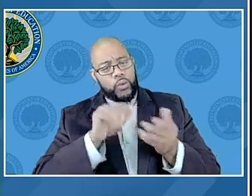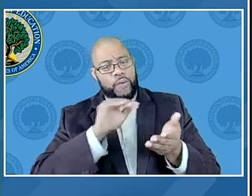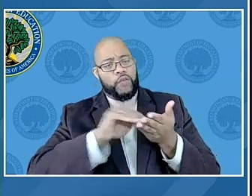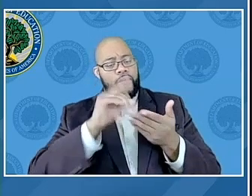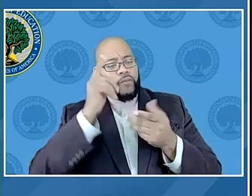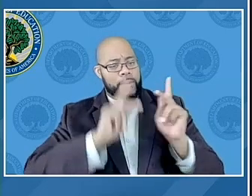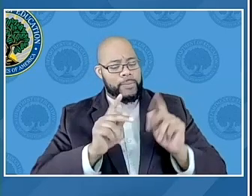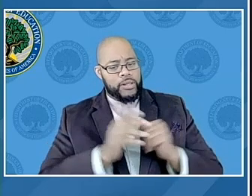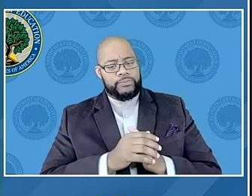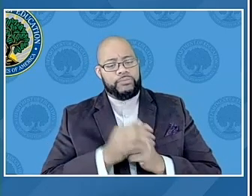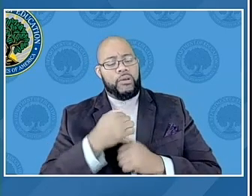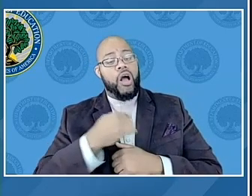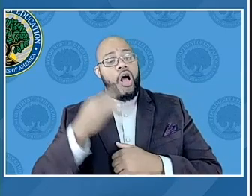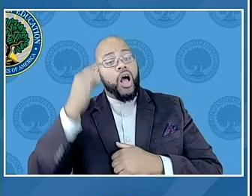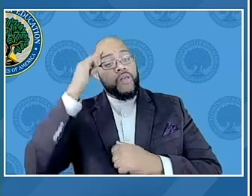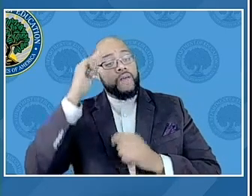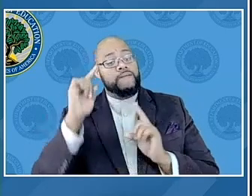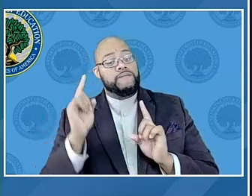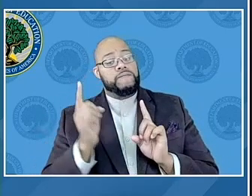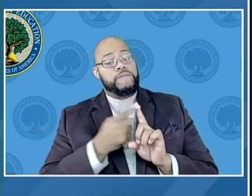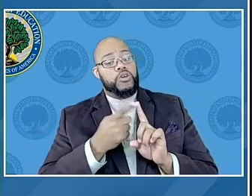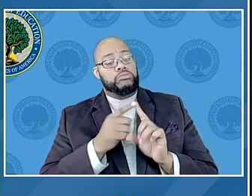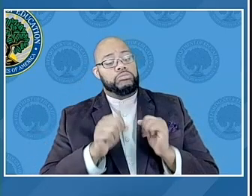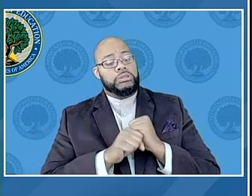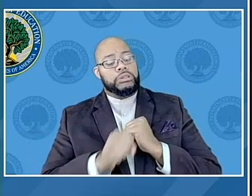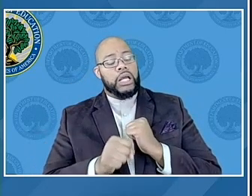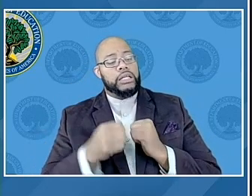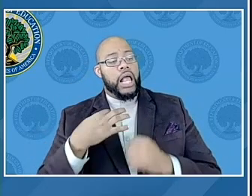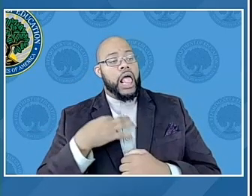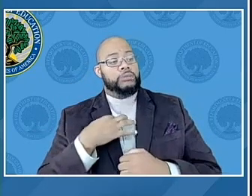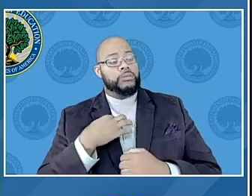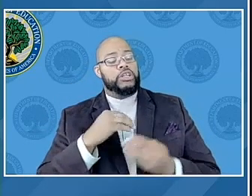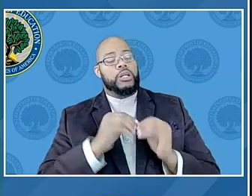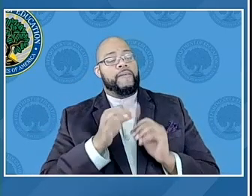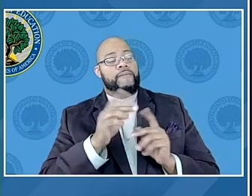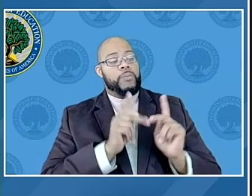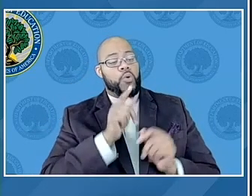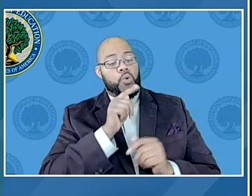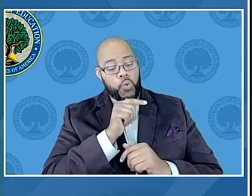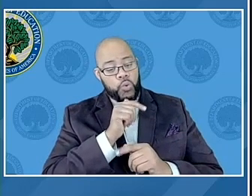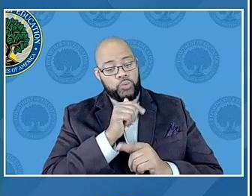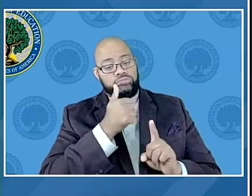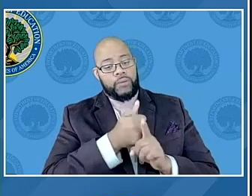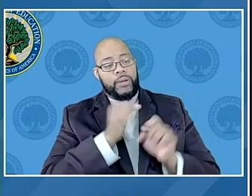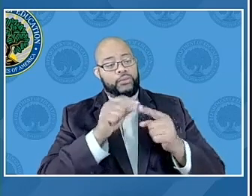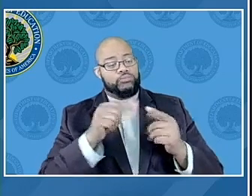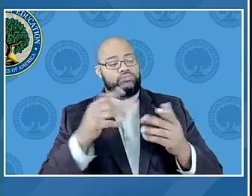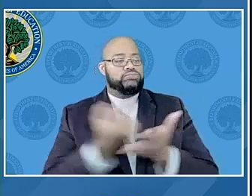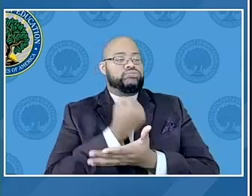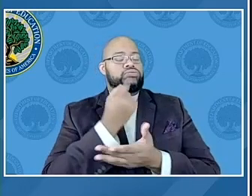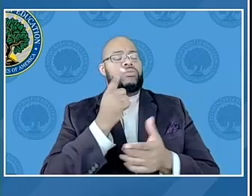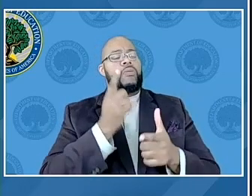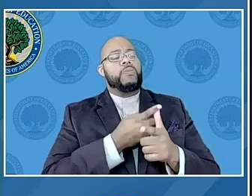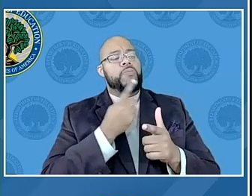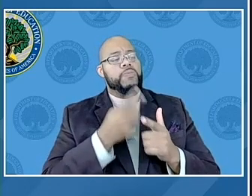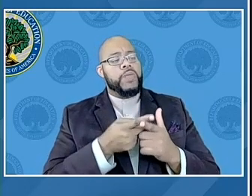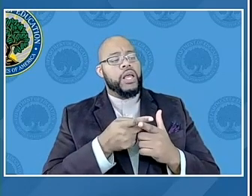I think first by expanding the eligibility, the number of people who were able to achieve it. And then towards the end of what was that